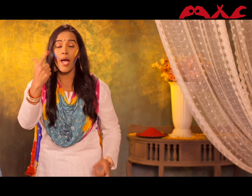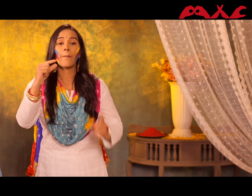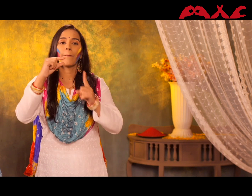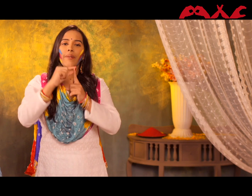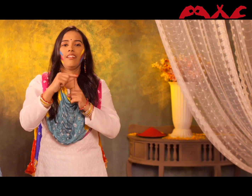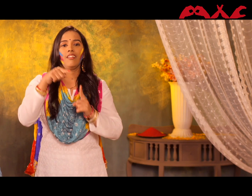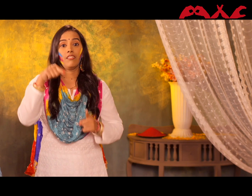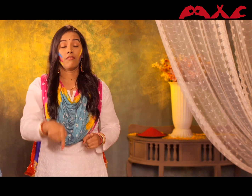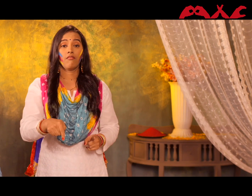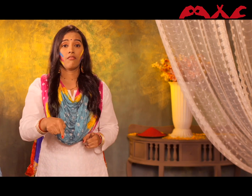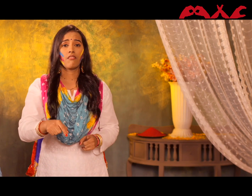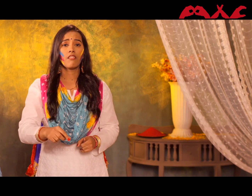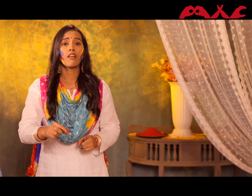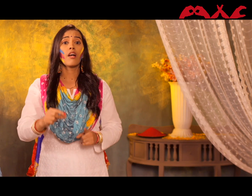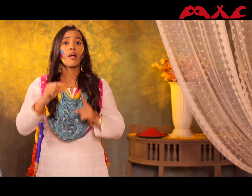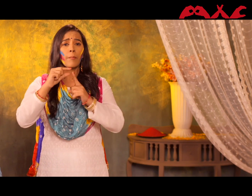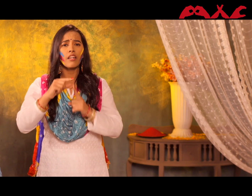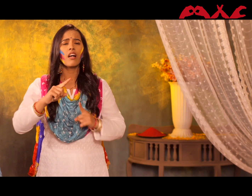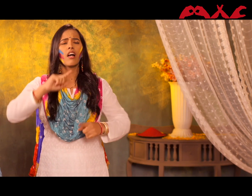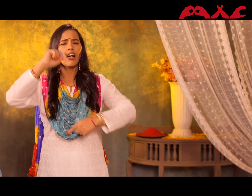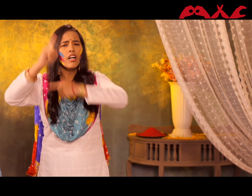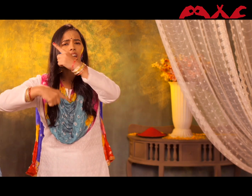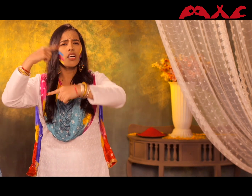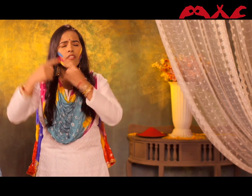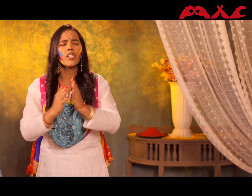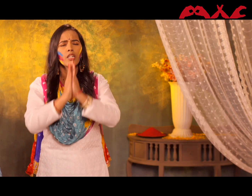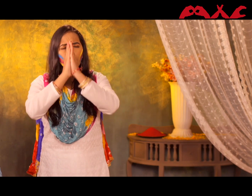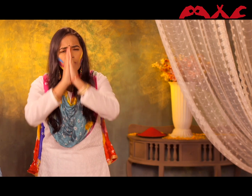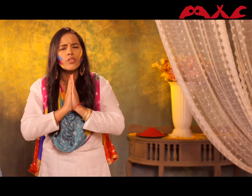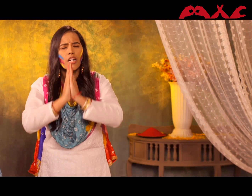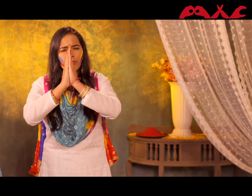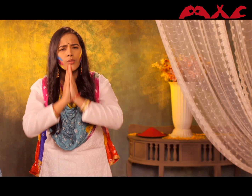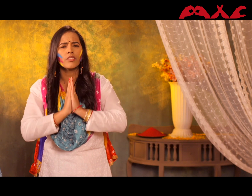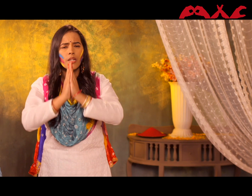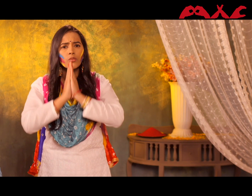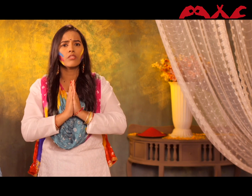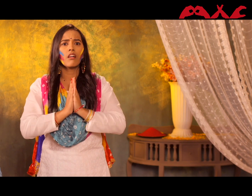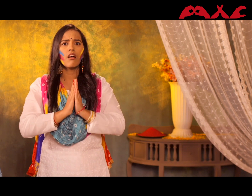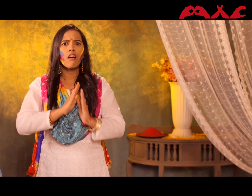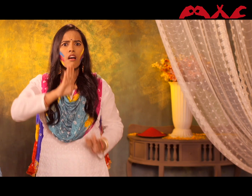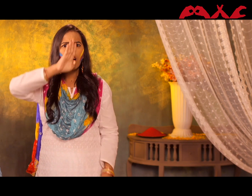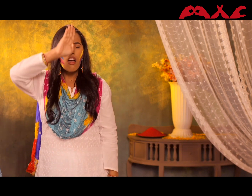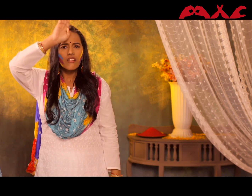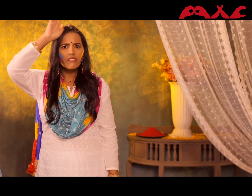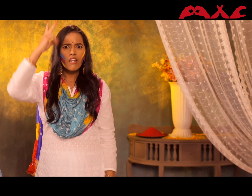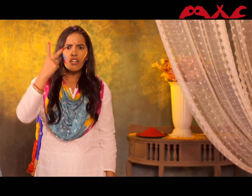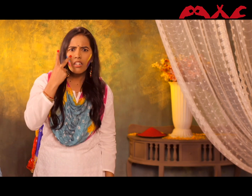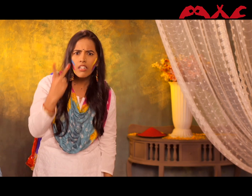The king had a son whose name was Prahlad. That boy used to always worship Lord Vishnu.